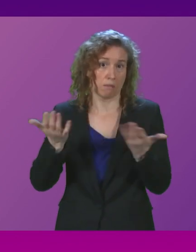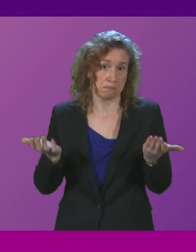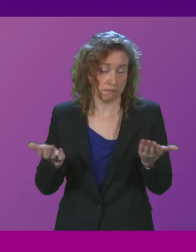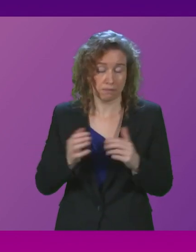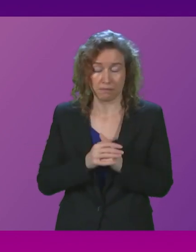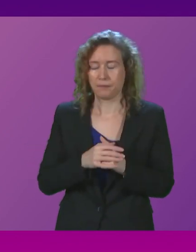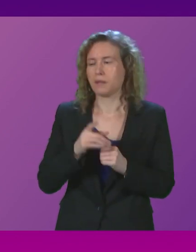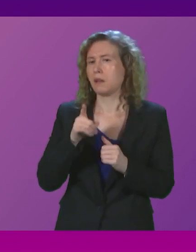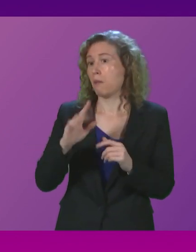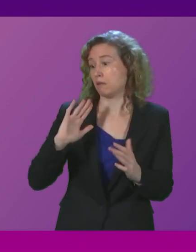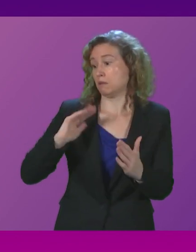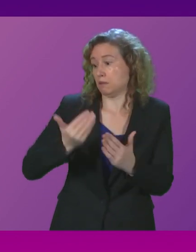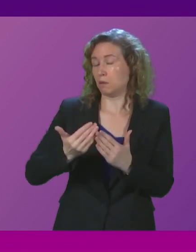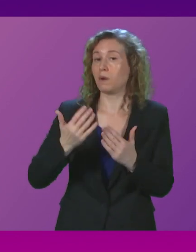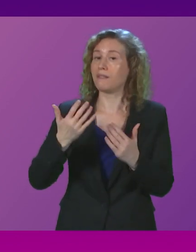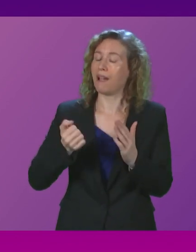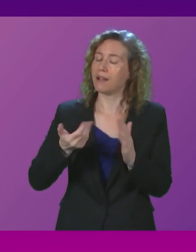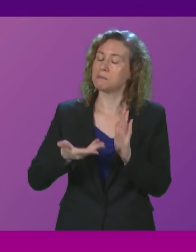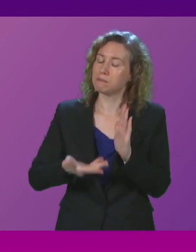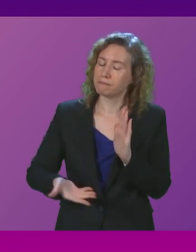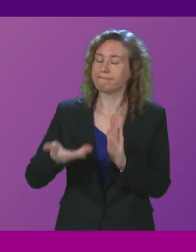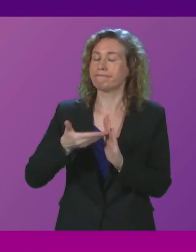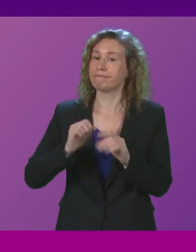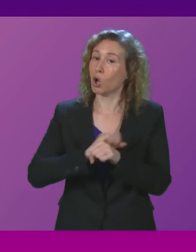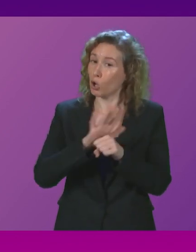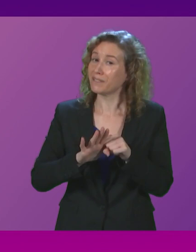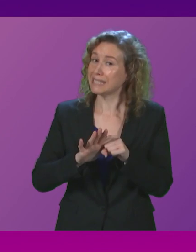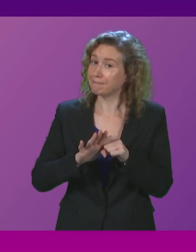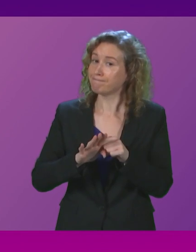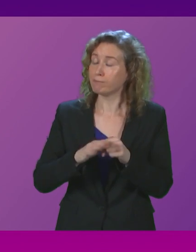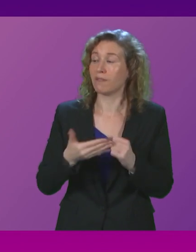Since then, we have also had further waves of Covid, and the pressure on our national